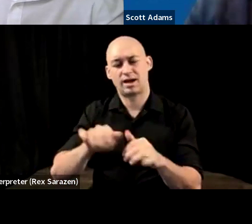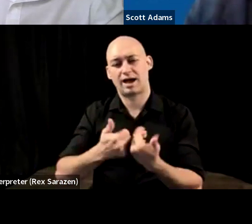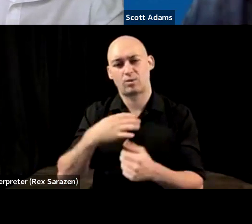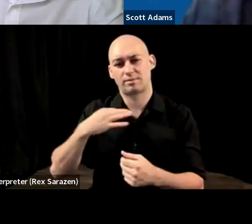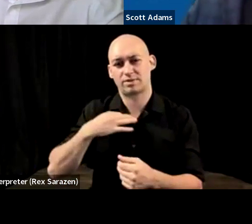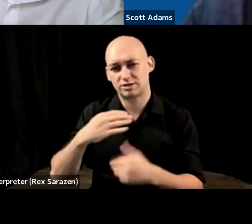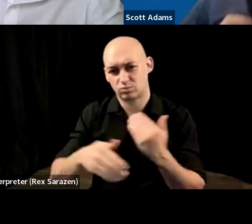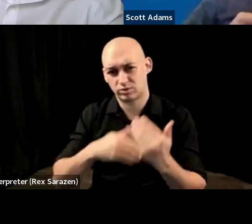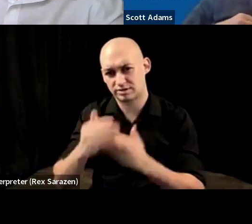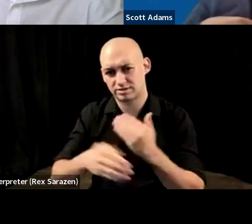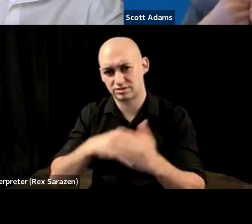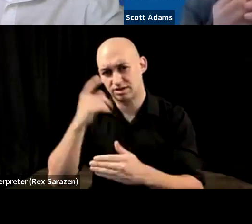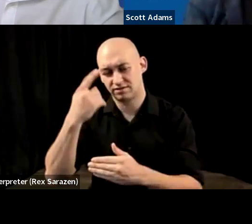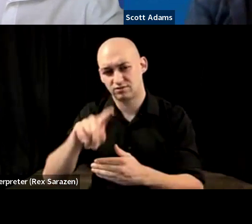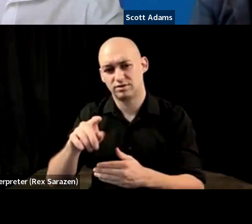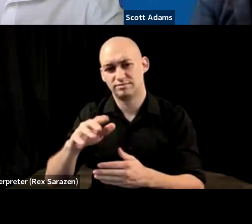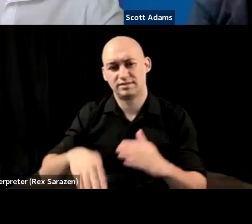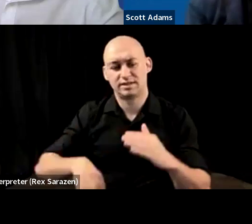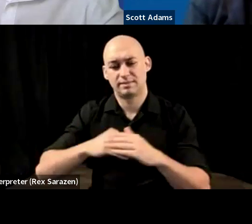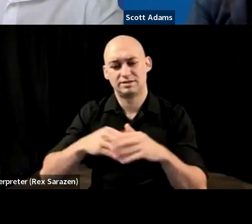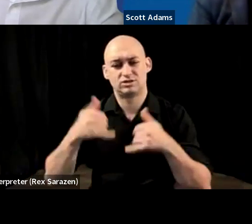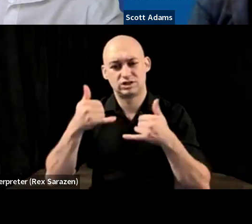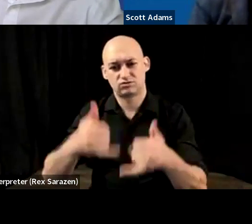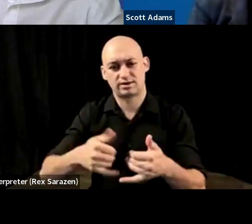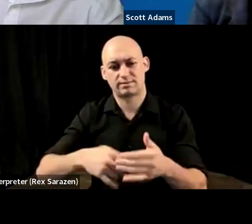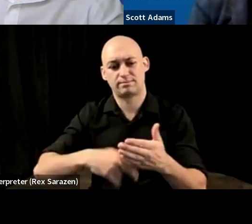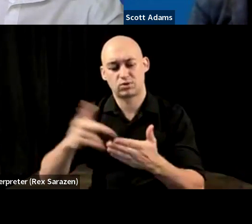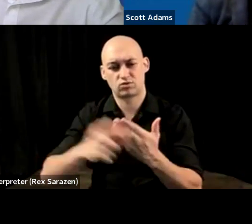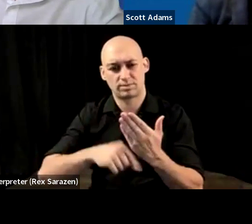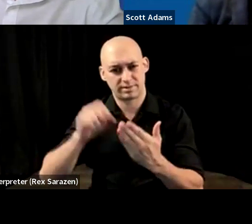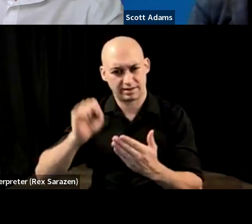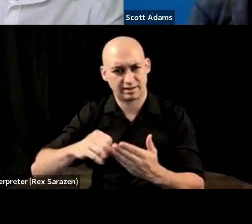process for the capacity grant program could be benefited by having a streamline process